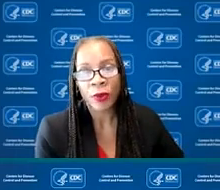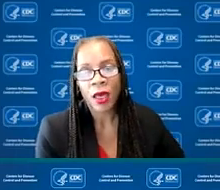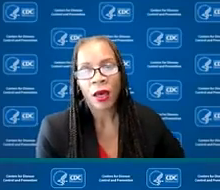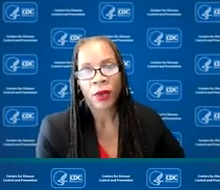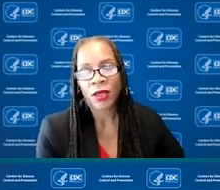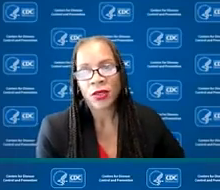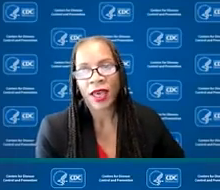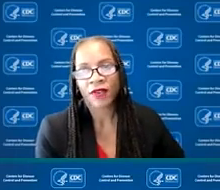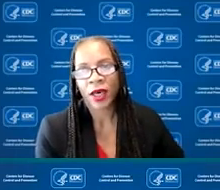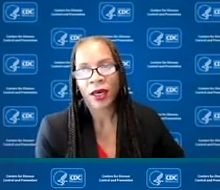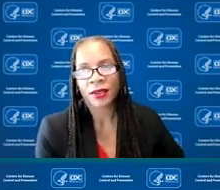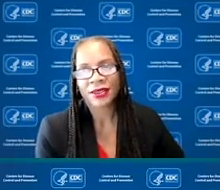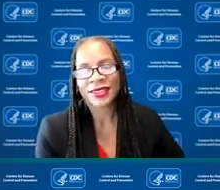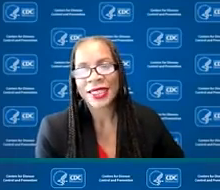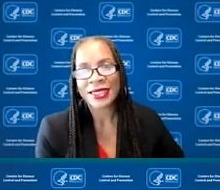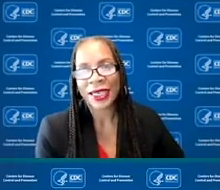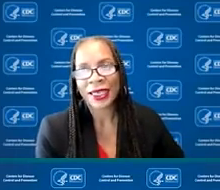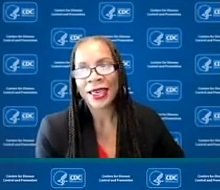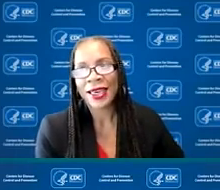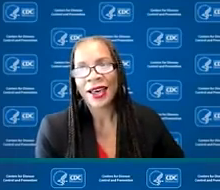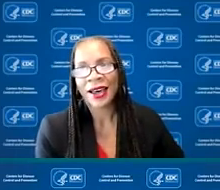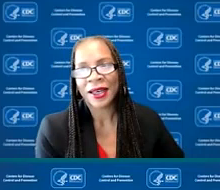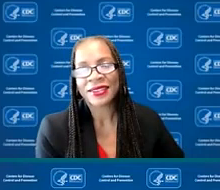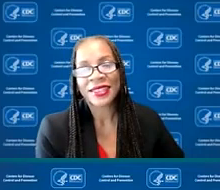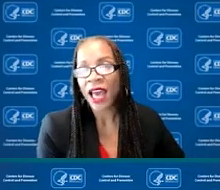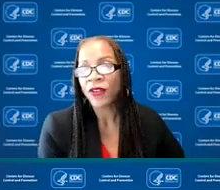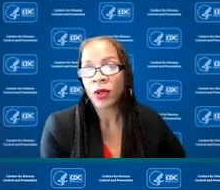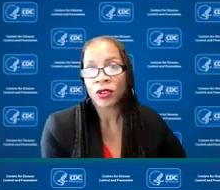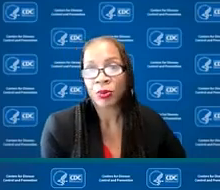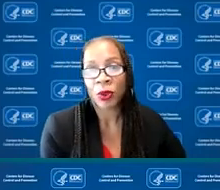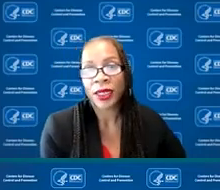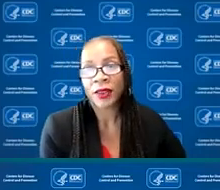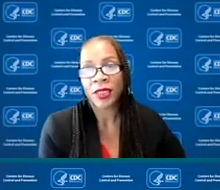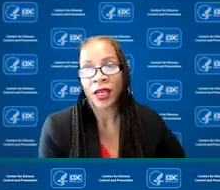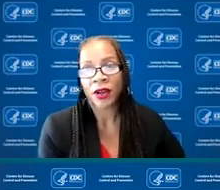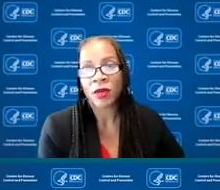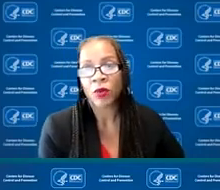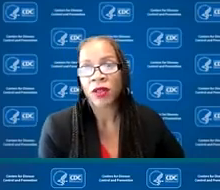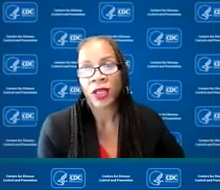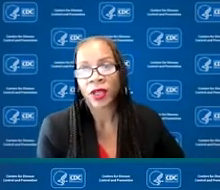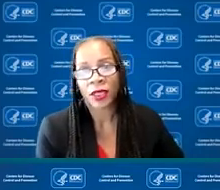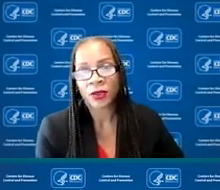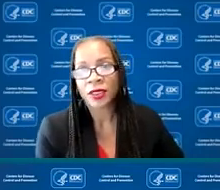We also have CDC staff who are deployed in those areas and work very closely,